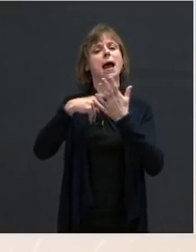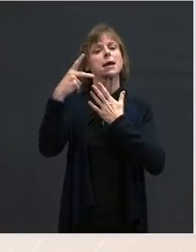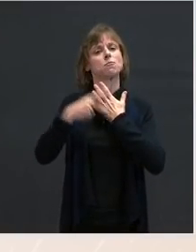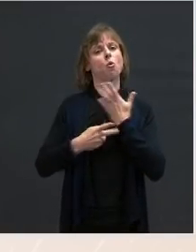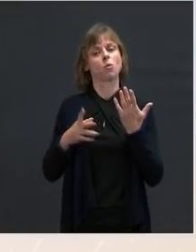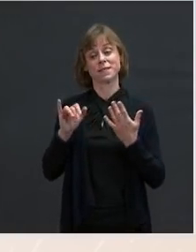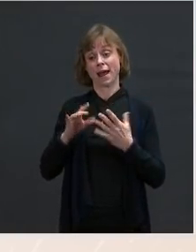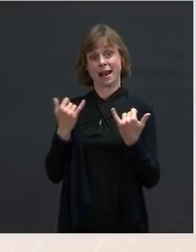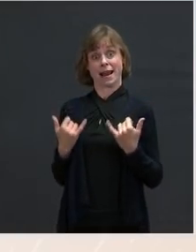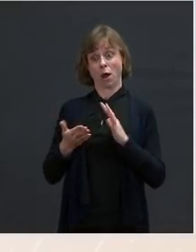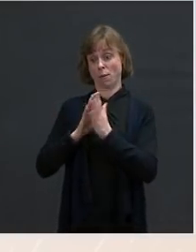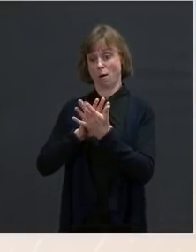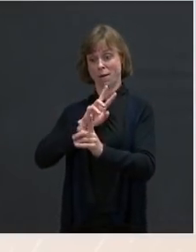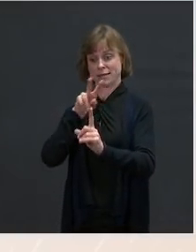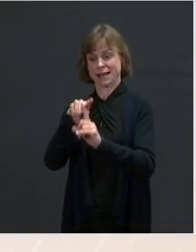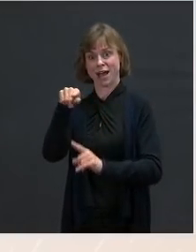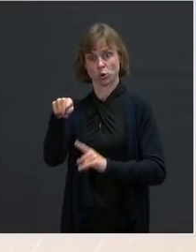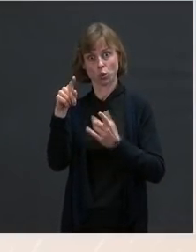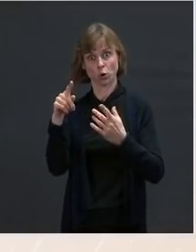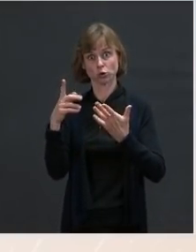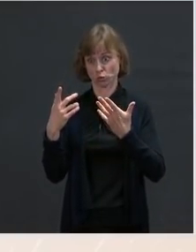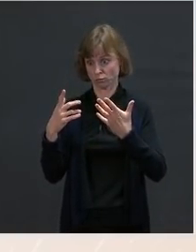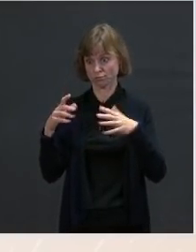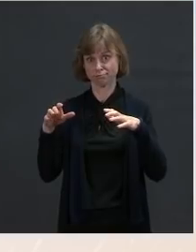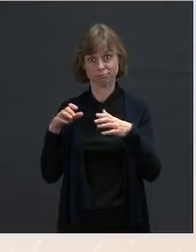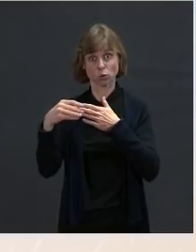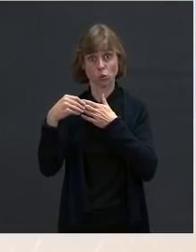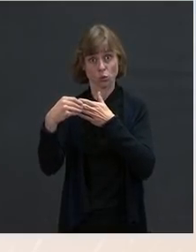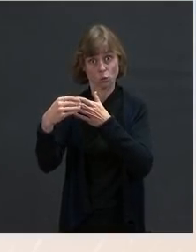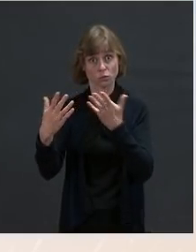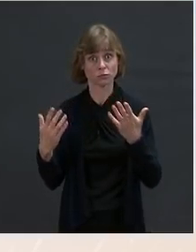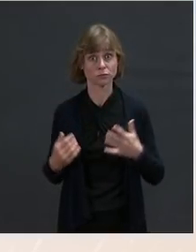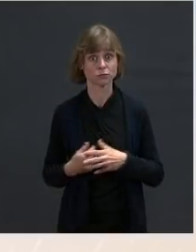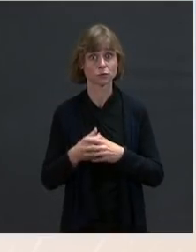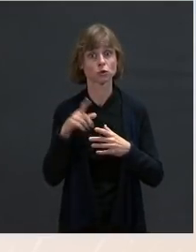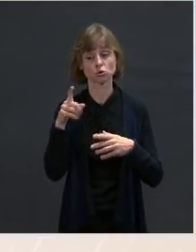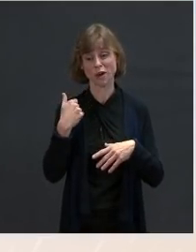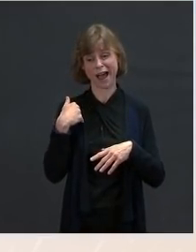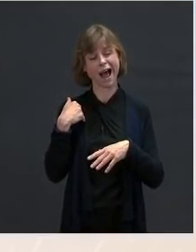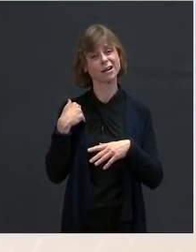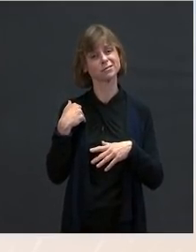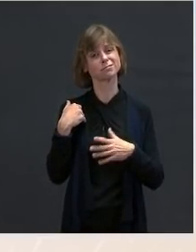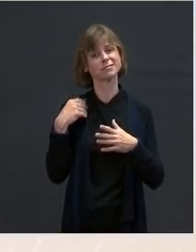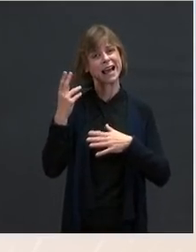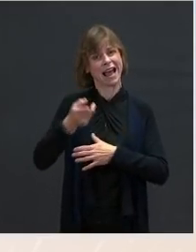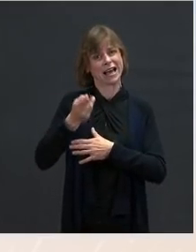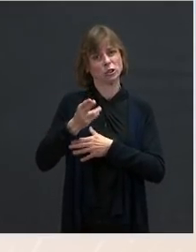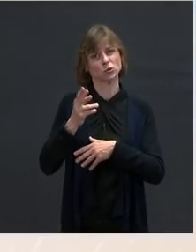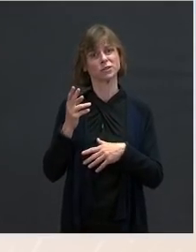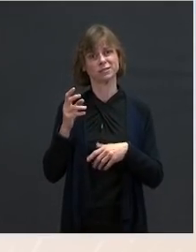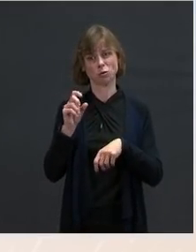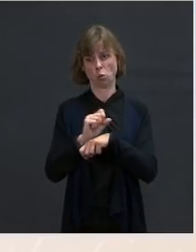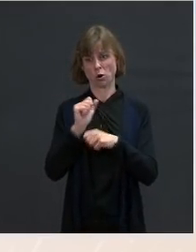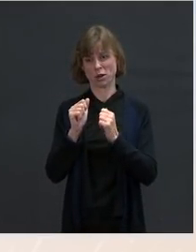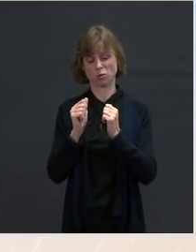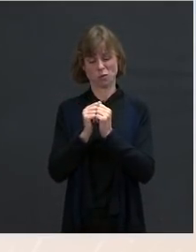the recommendations on funding for. So she has a record of working with members of both parties -- or views from both parties. And I --